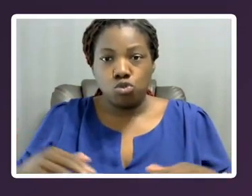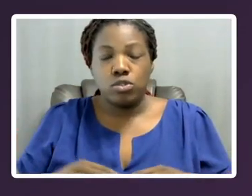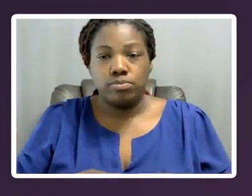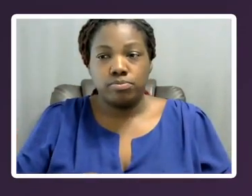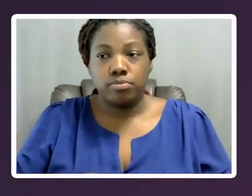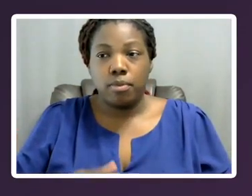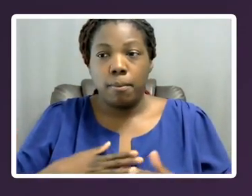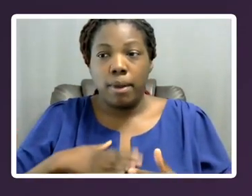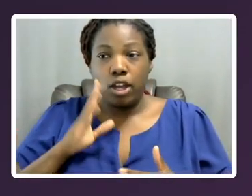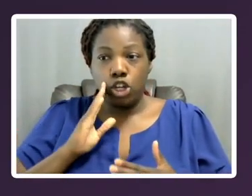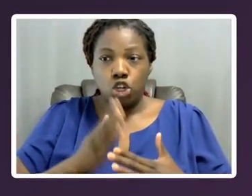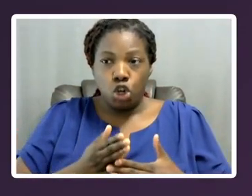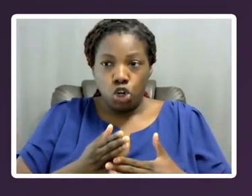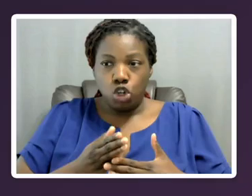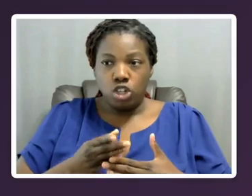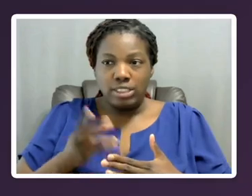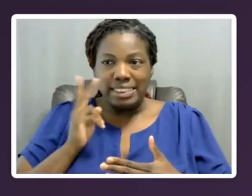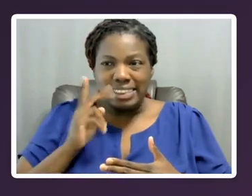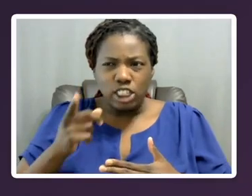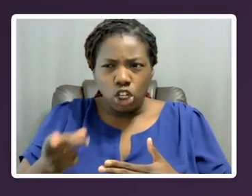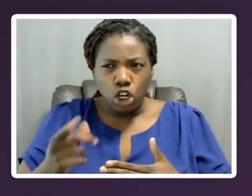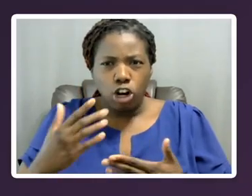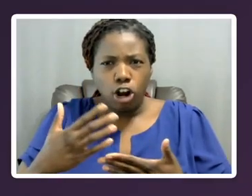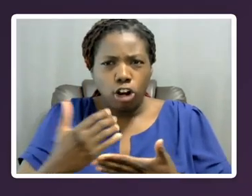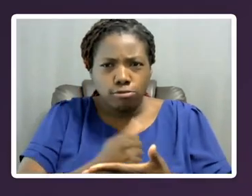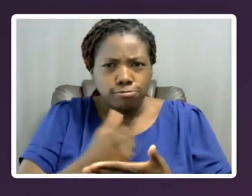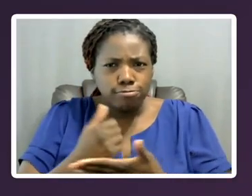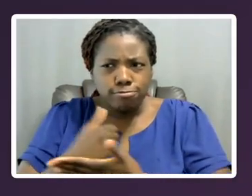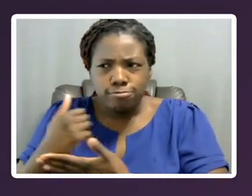you know, seeing her out there harvesting cranberries, you know, the fact that she loves it,